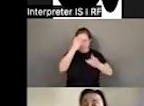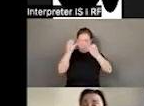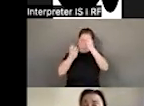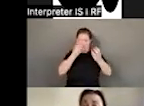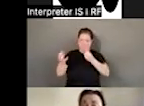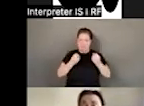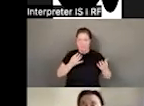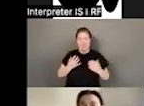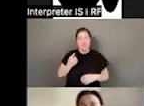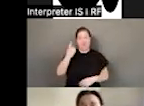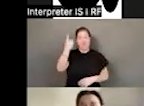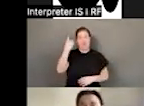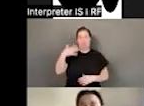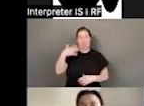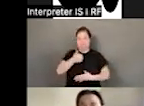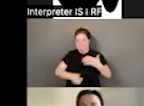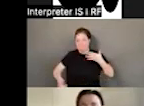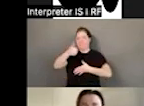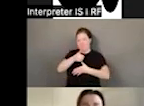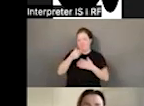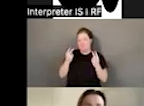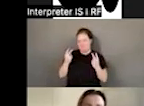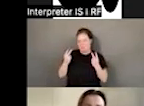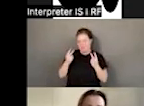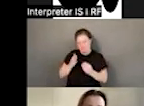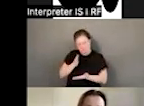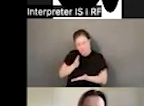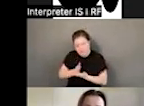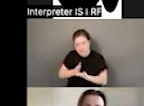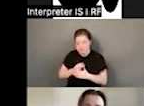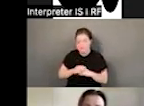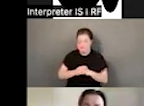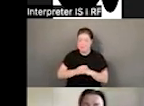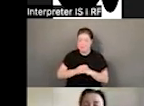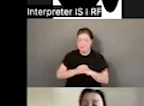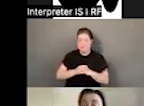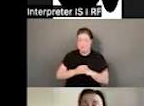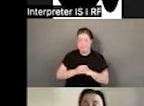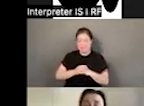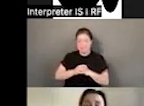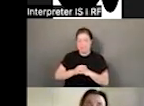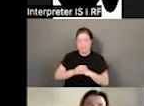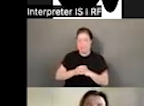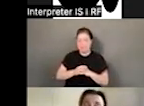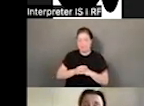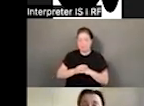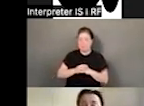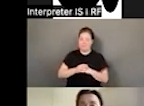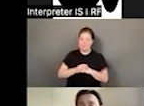one of these items that could be extremely hard for people with problems.